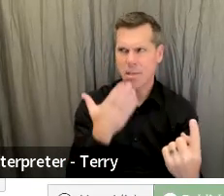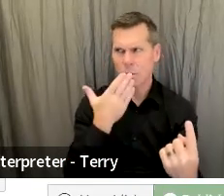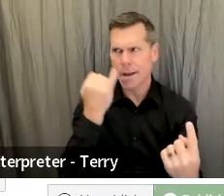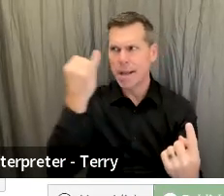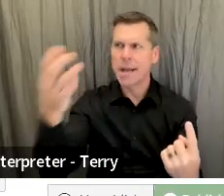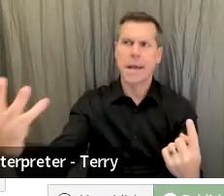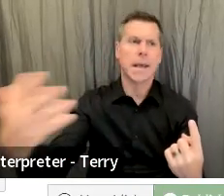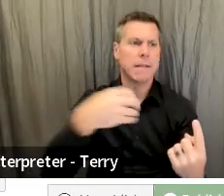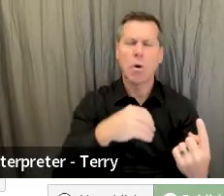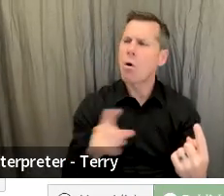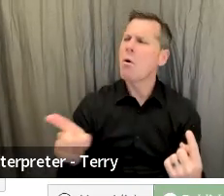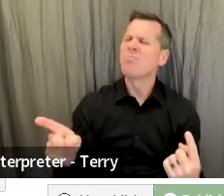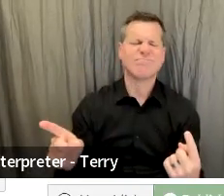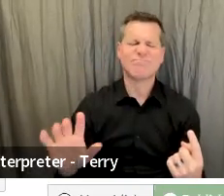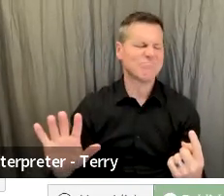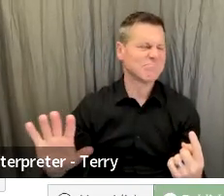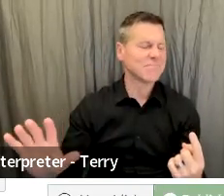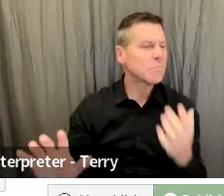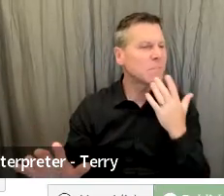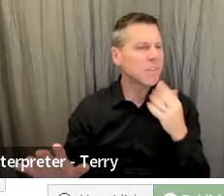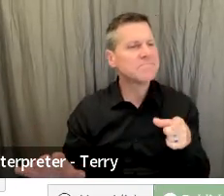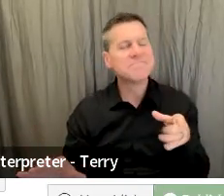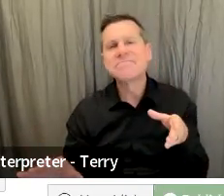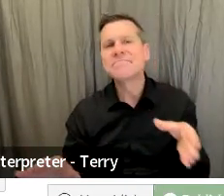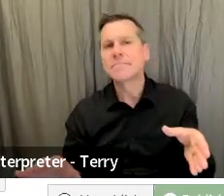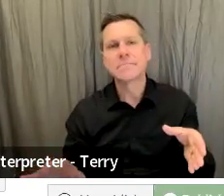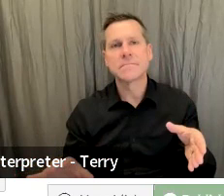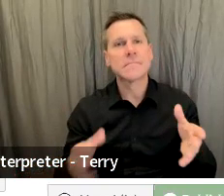And then we also had some advanced things that we had designed